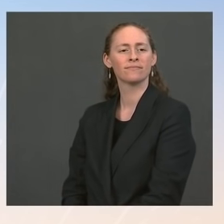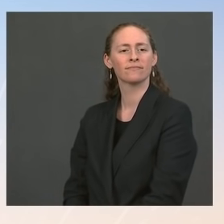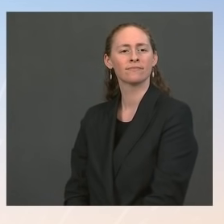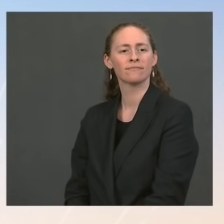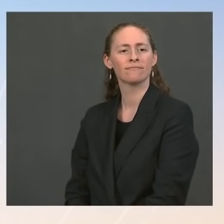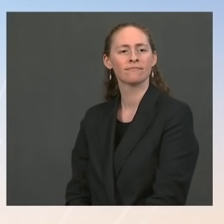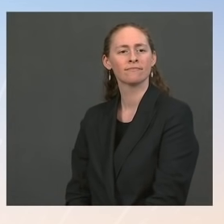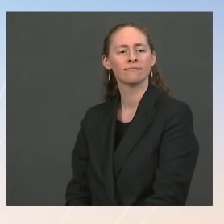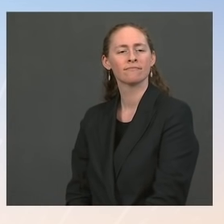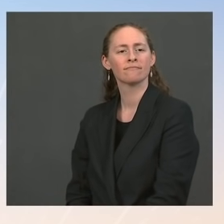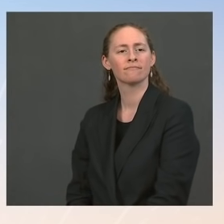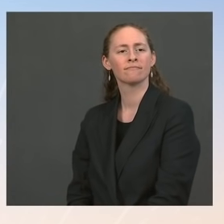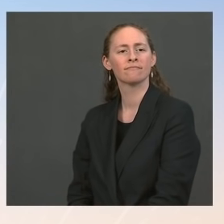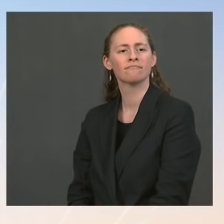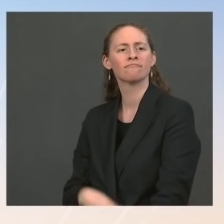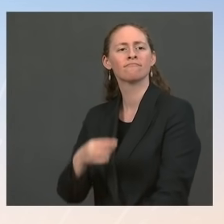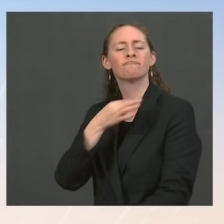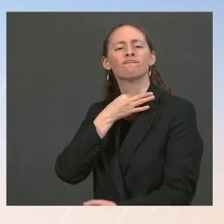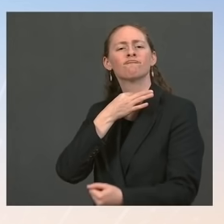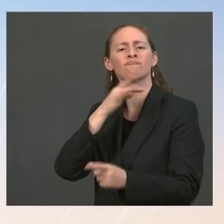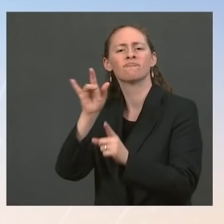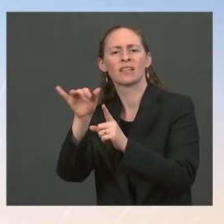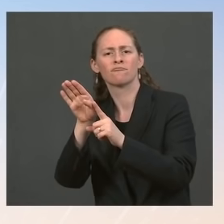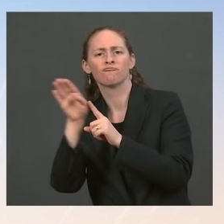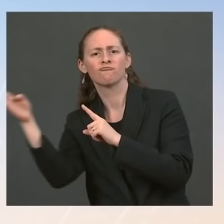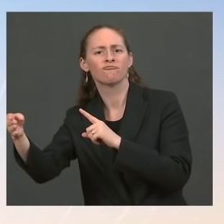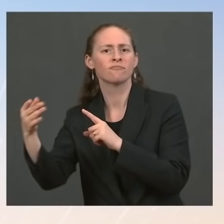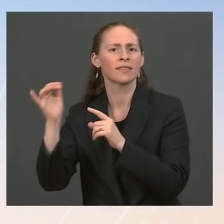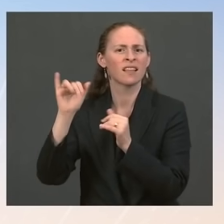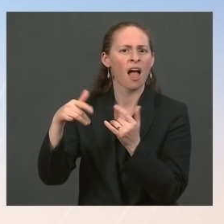Has the President given a topline number to members of Congress